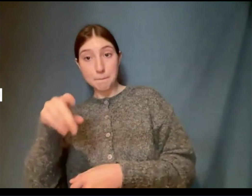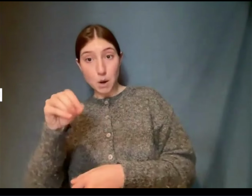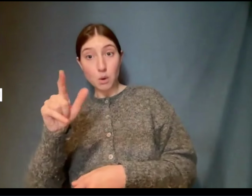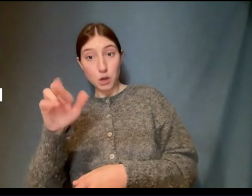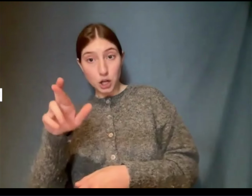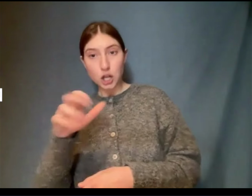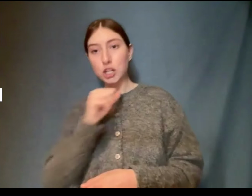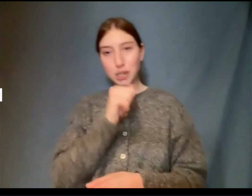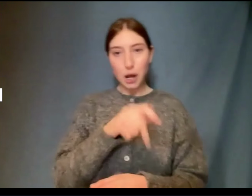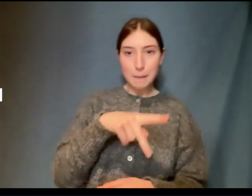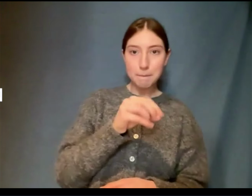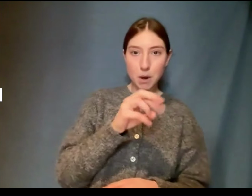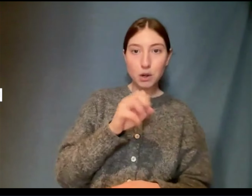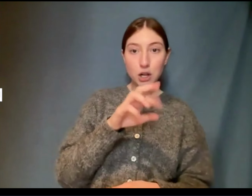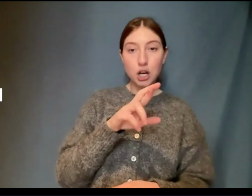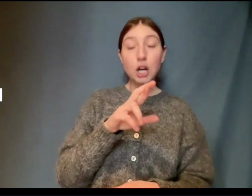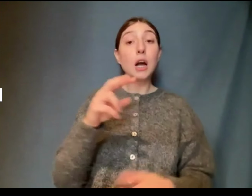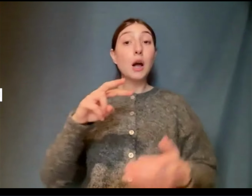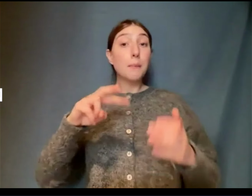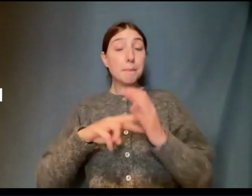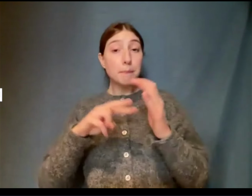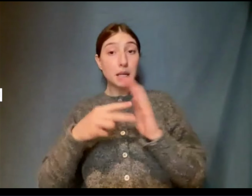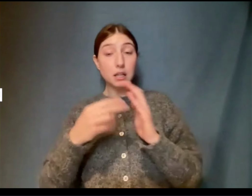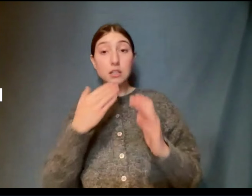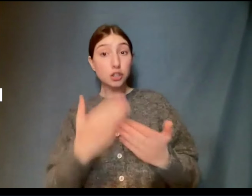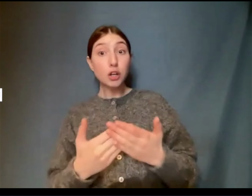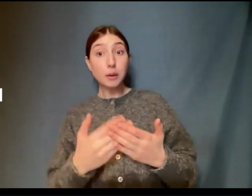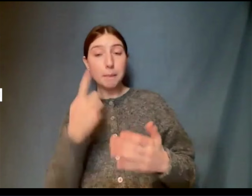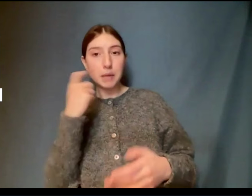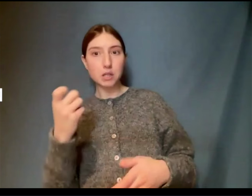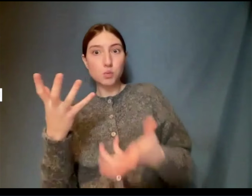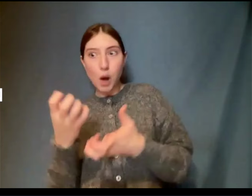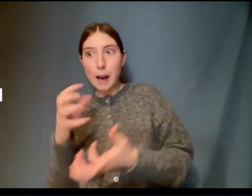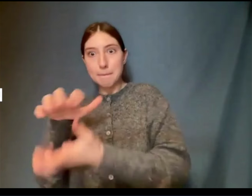mix with dirt and oil and all that stuff, right? So that when you take a shower, you get rid of